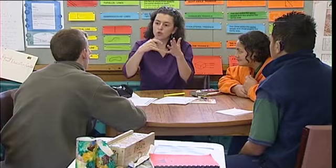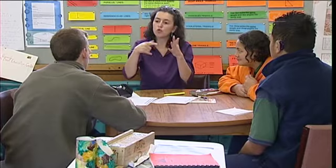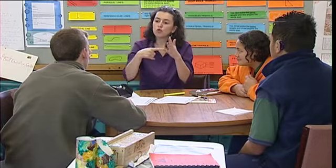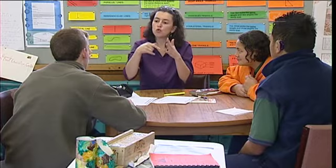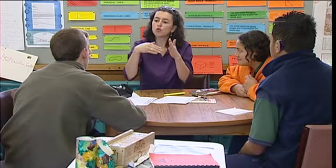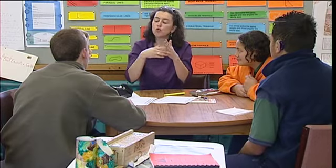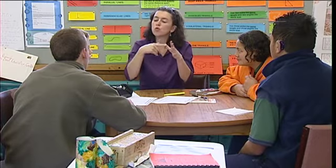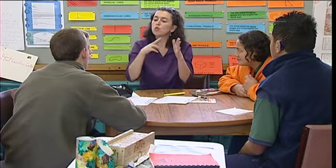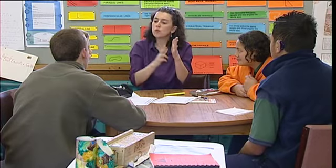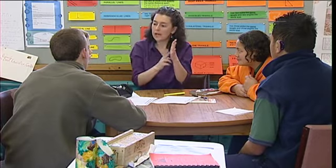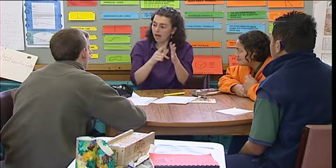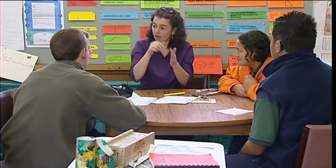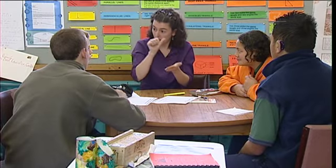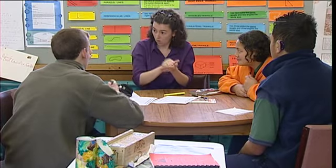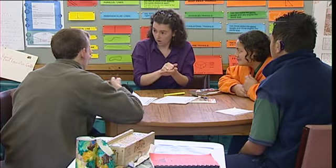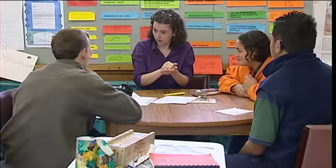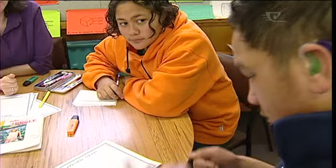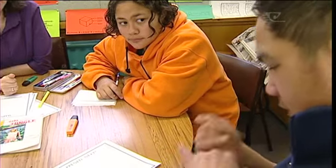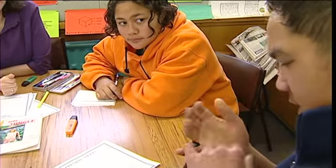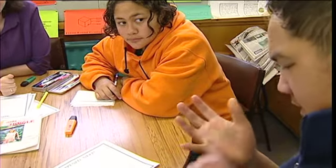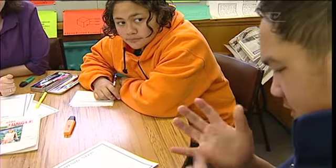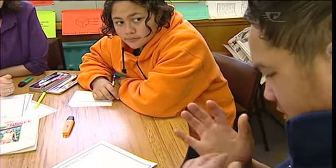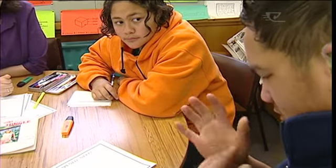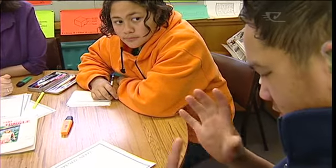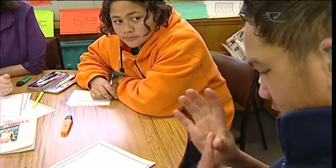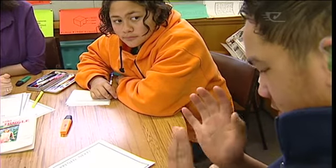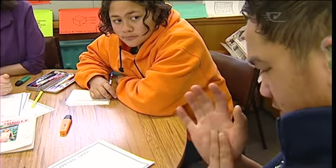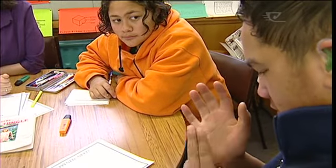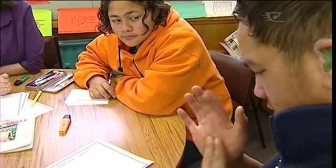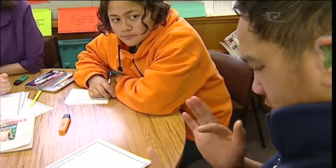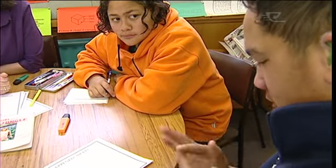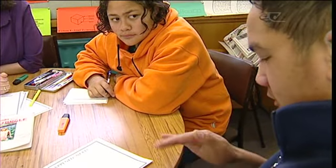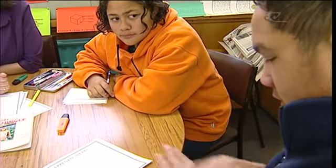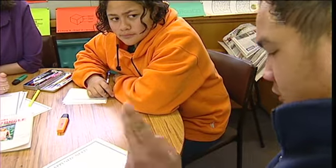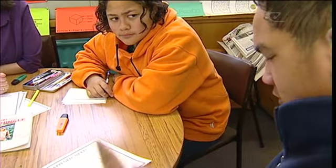Our deaf Maori society could end up in trouble of their own. Peata Melbourne, Te Karere.